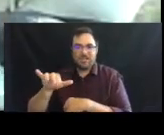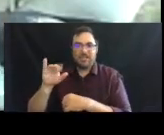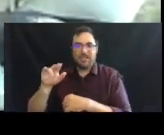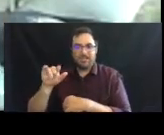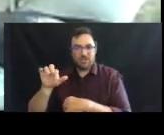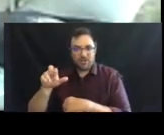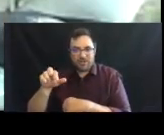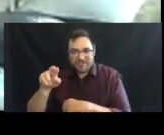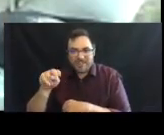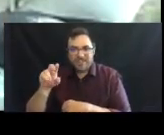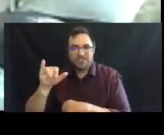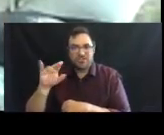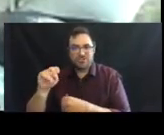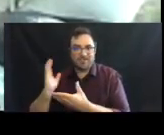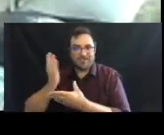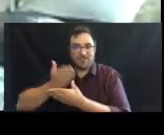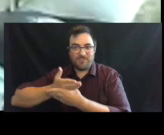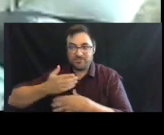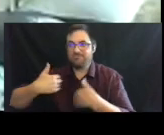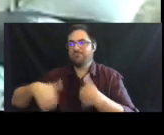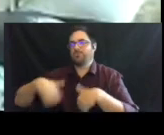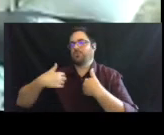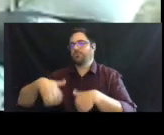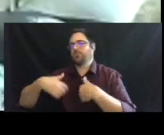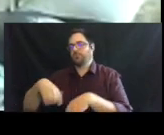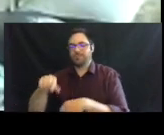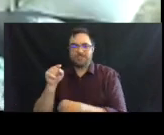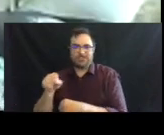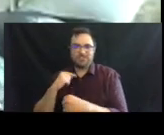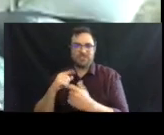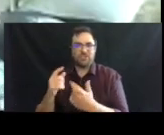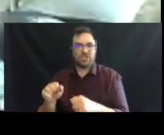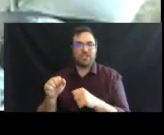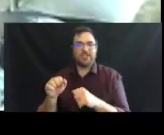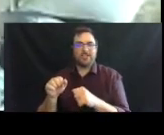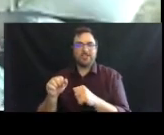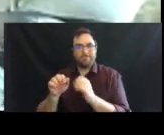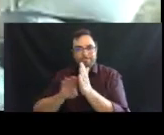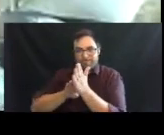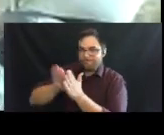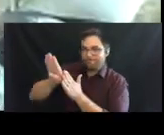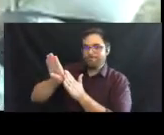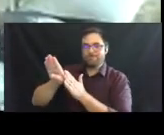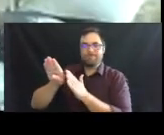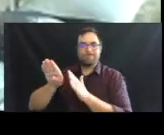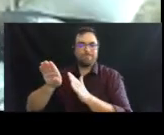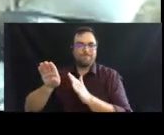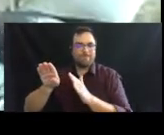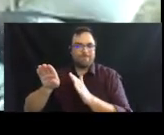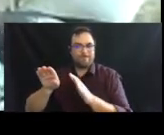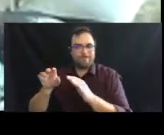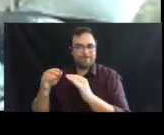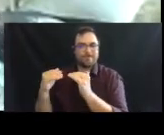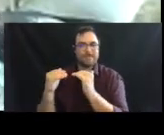she was able to sort of achieve developmental milestones on par with her typically hearing